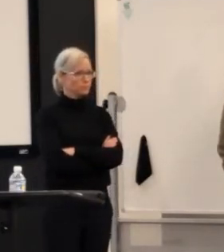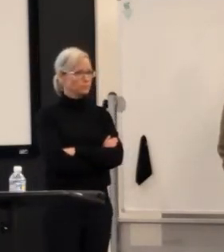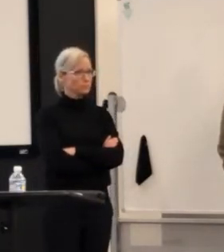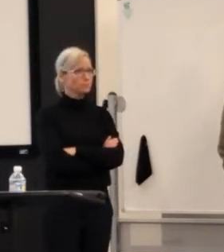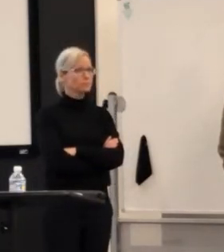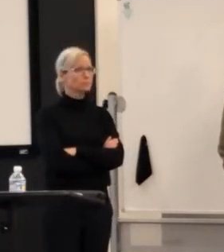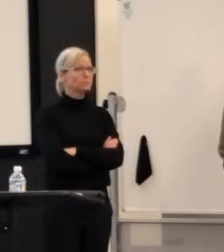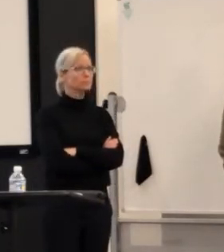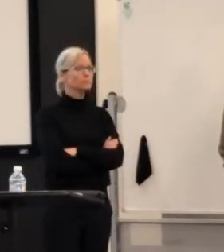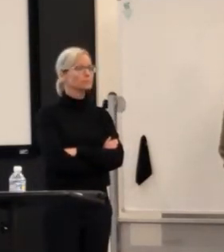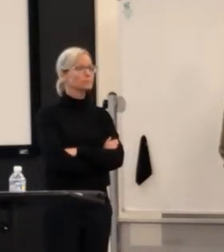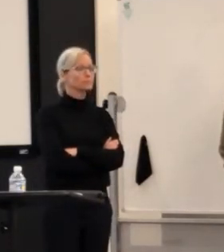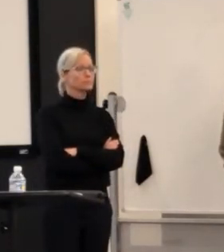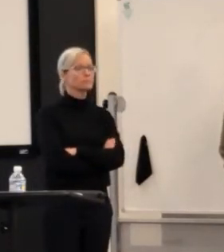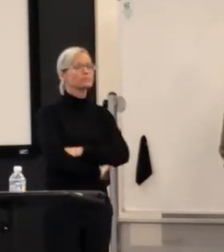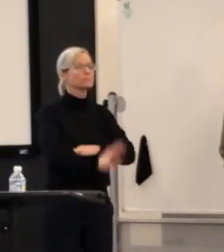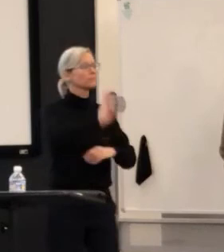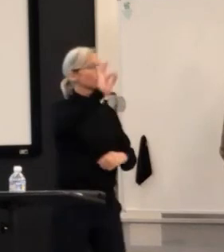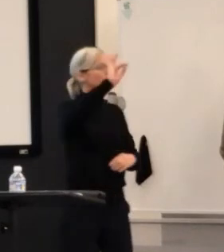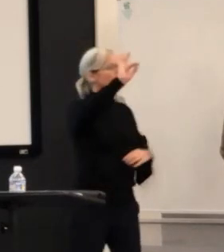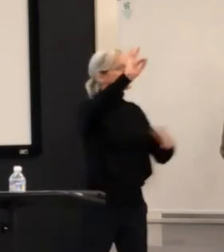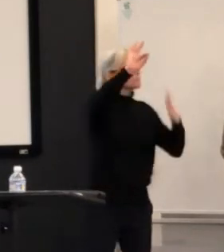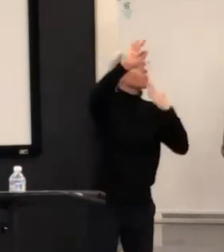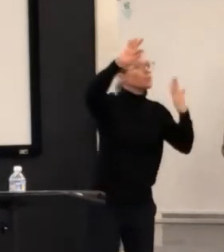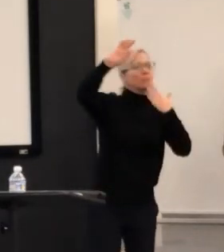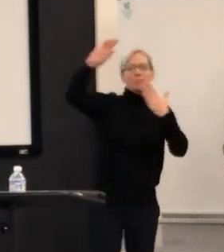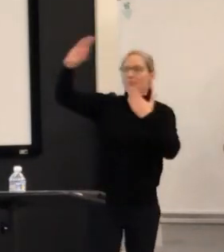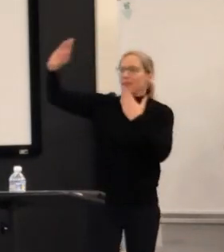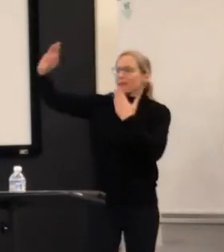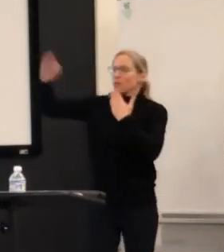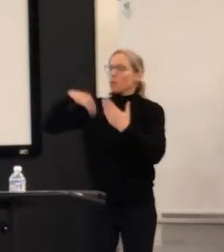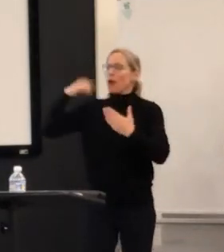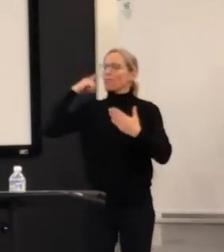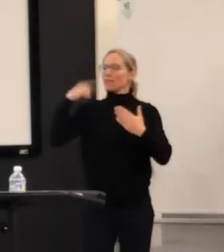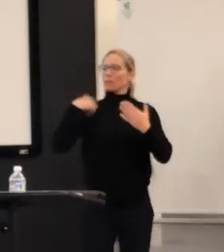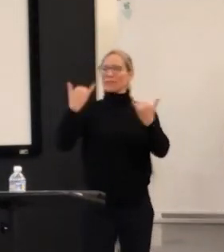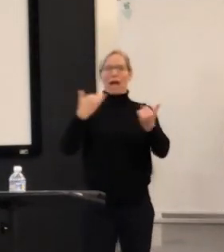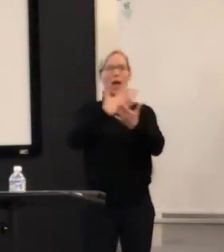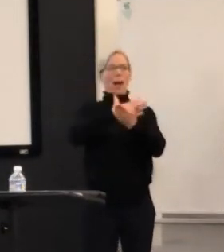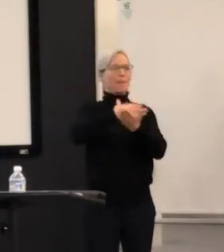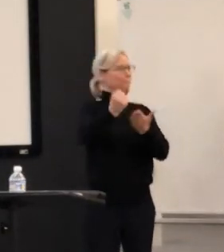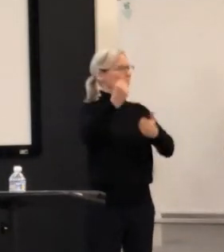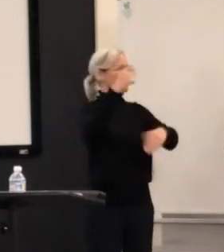Great, thanks very much and I think we're at time. For all clients who I work with, it is too much to ask